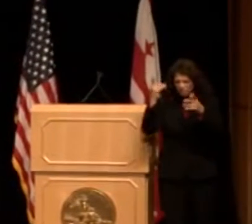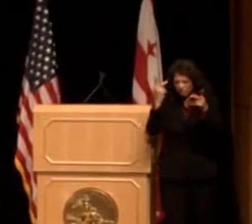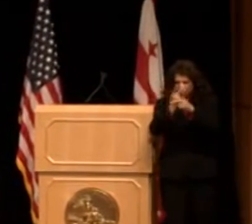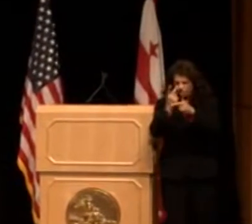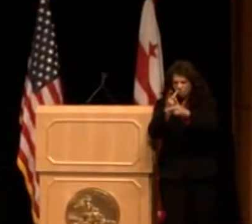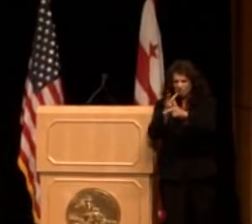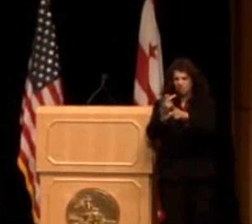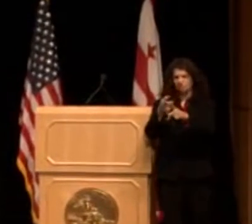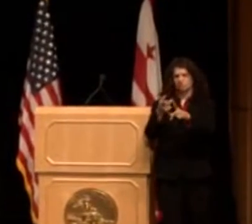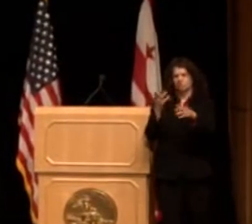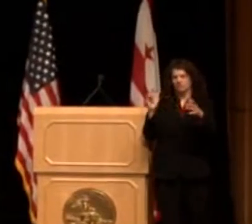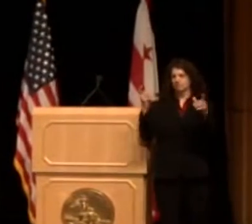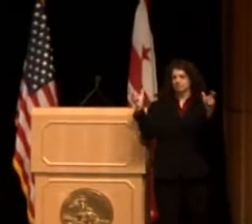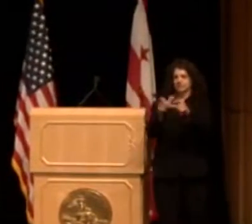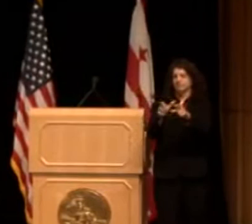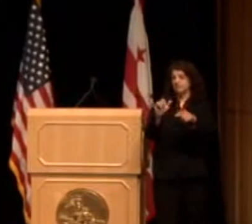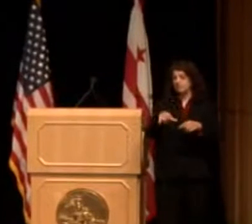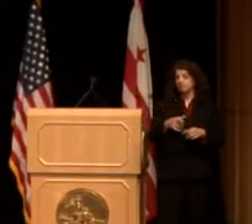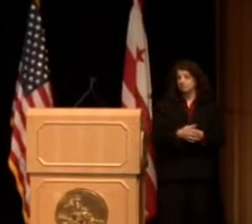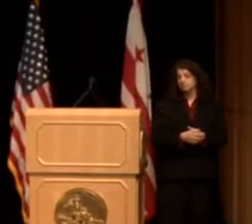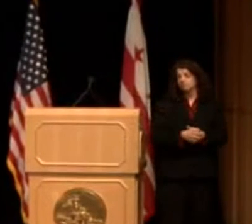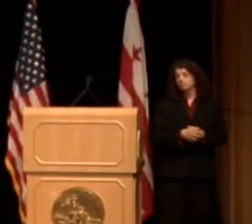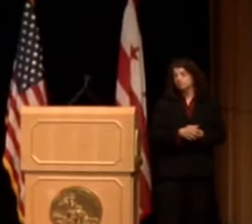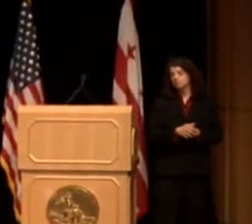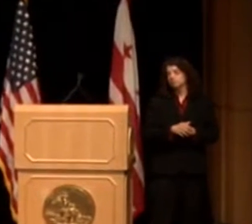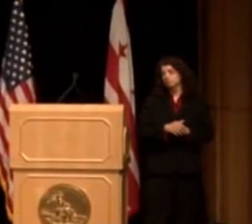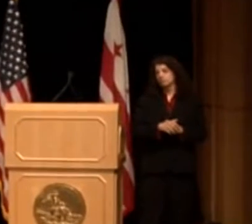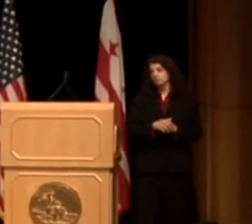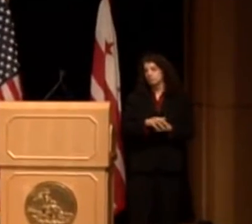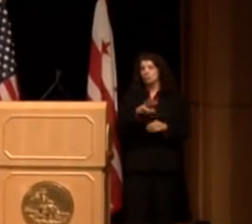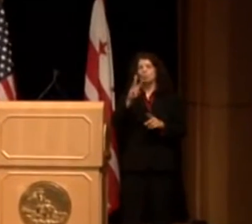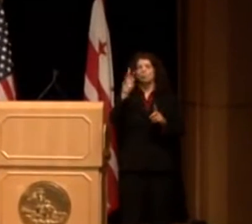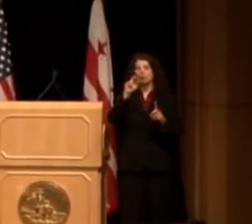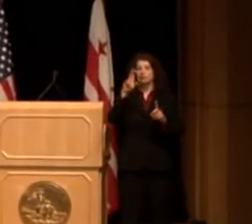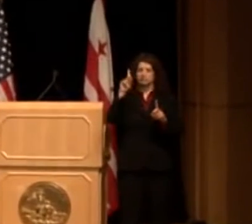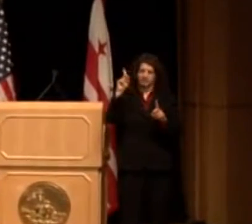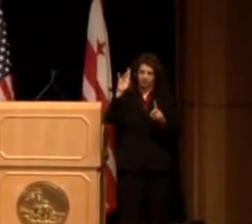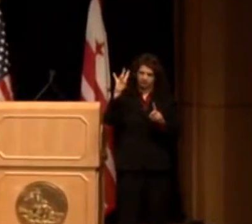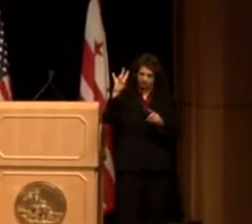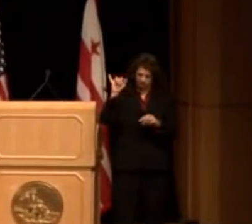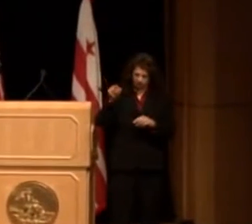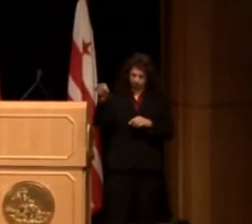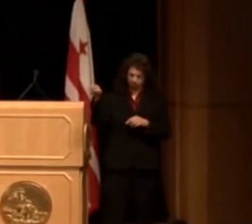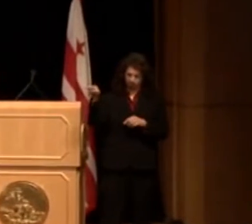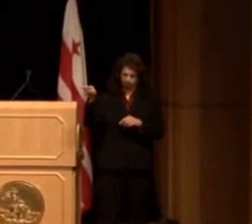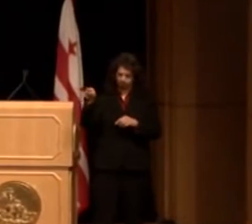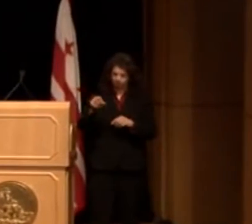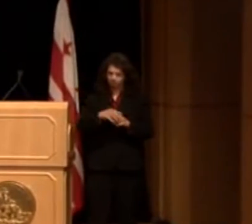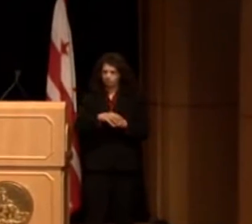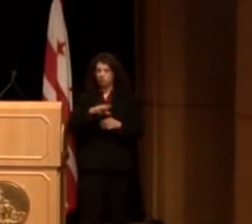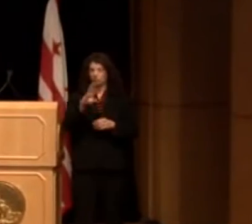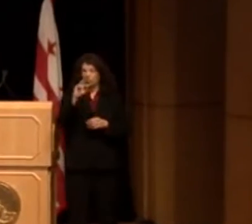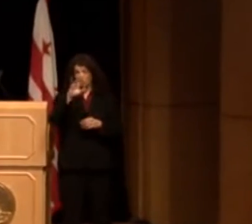UNDER 10% AS AN UNEMPLOYMENT RATE. TAX REVENUE, I THINK IN THE VIDEO YOU HEARD THAT WE ARE